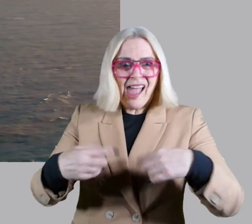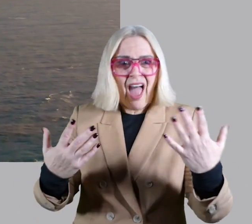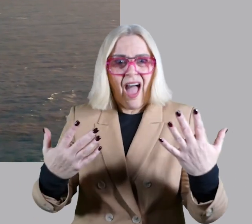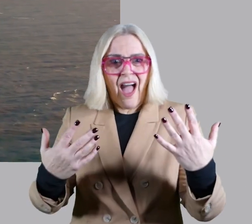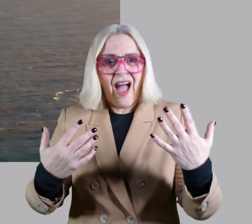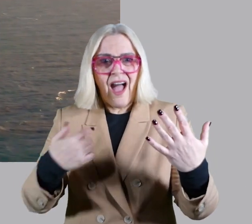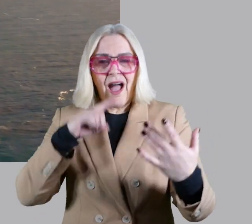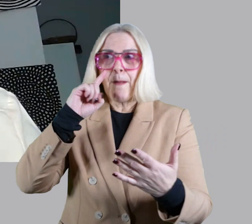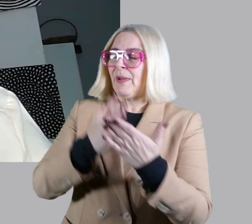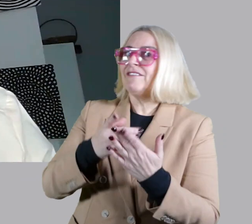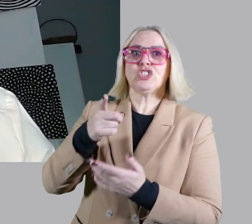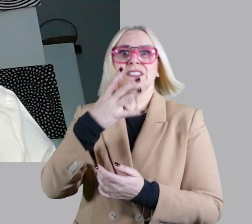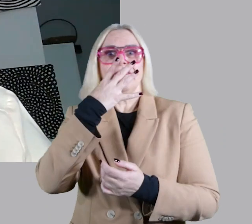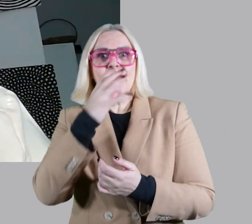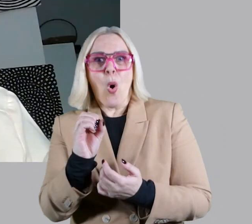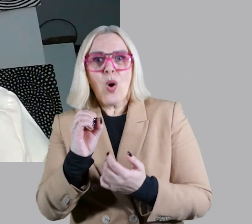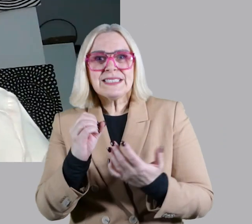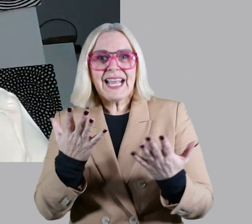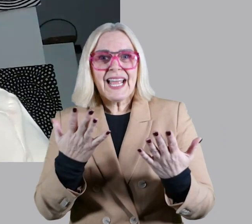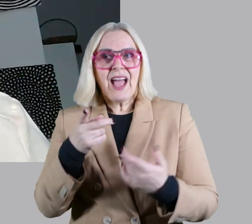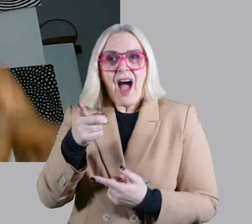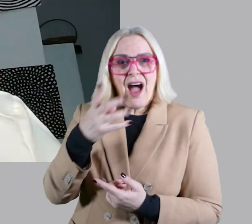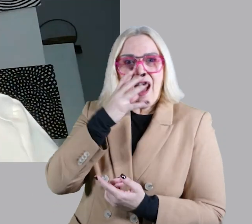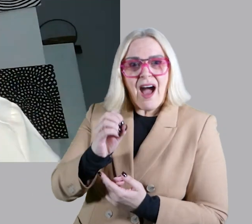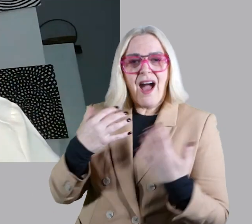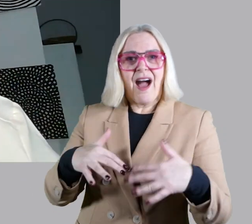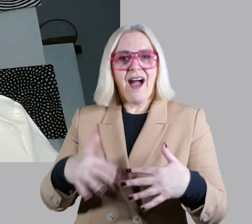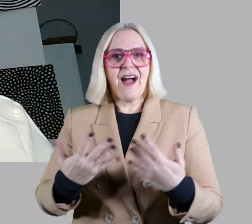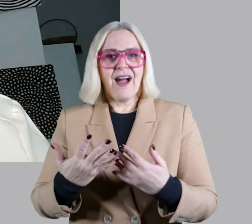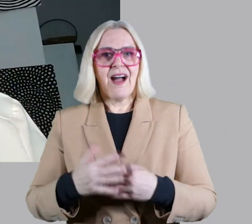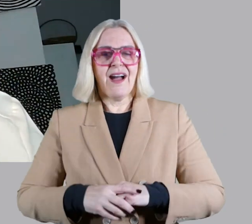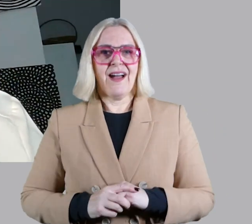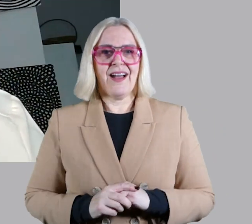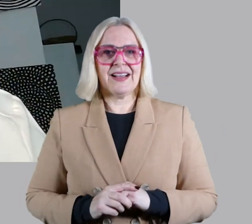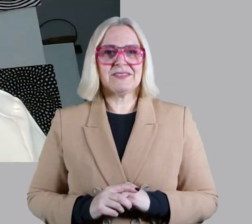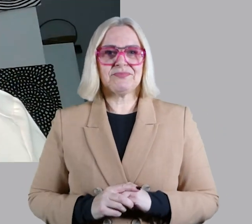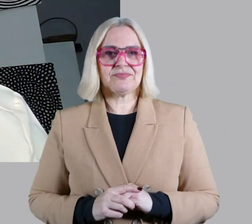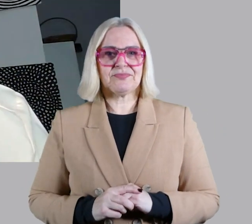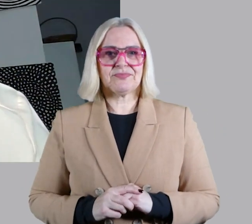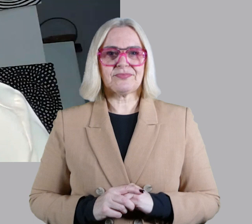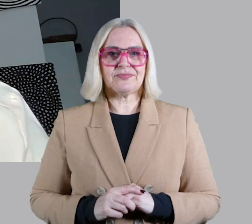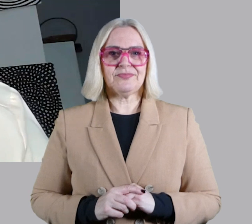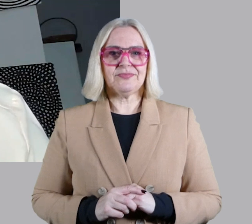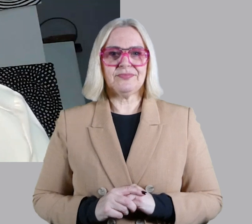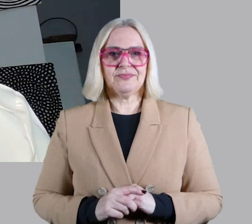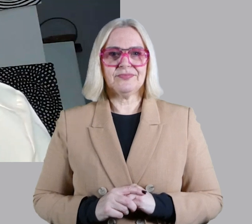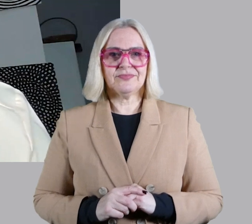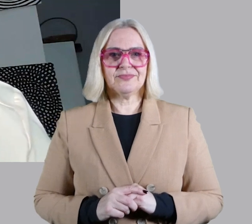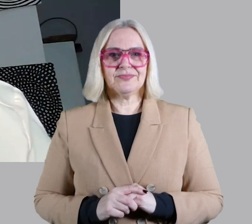now start visiting sickle cell patients. They would say, Lwimba was here. I can't even believe that she's 40.